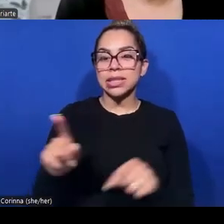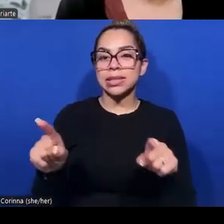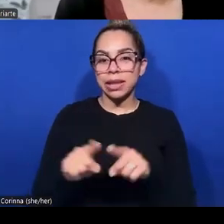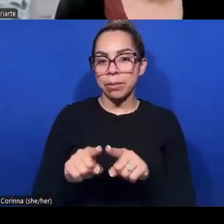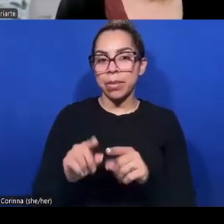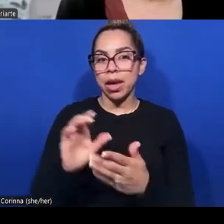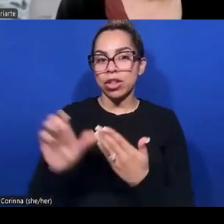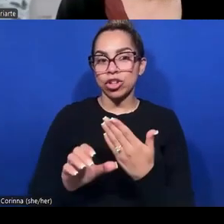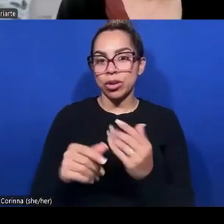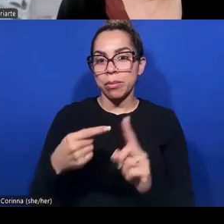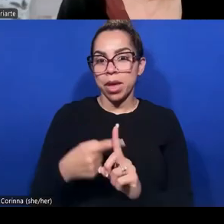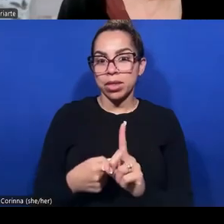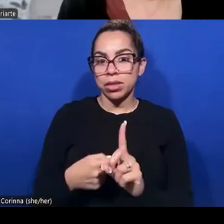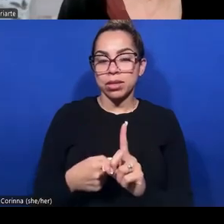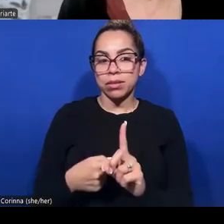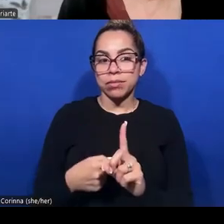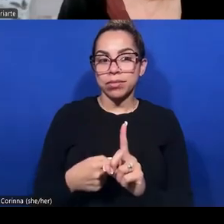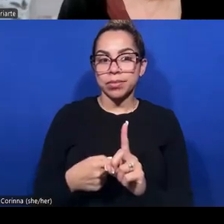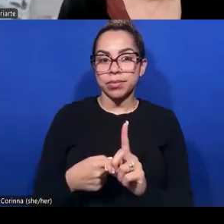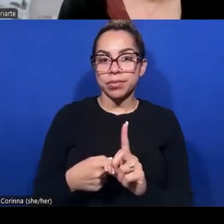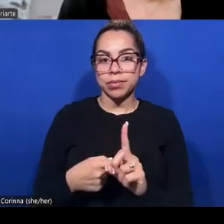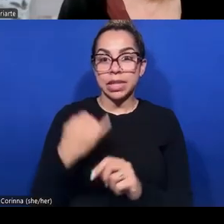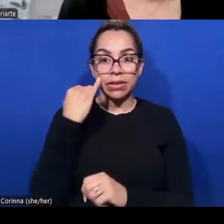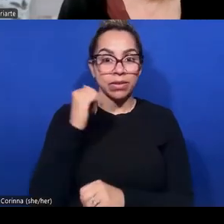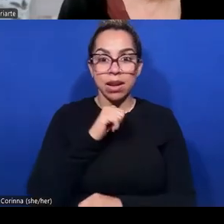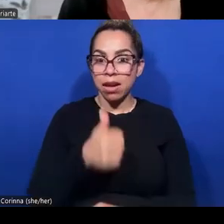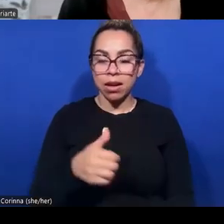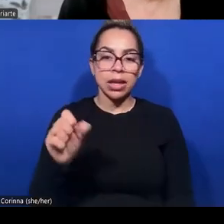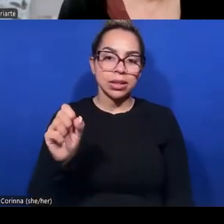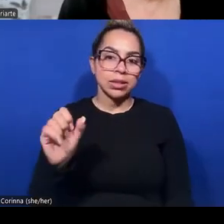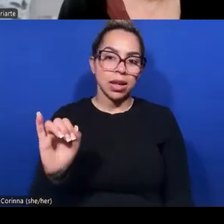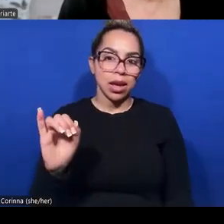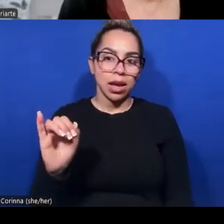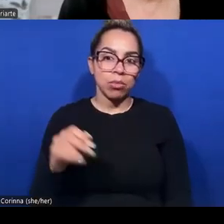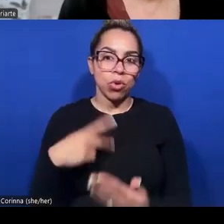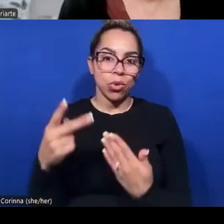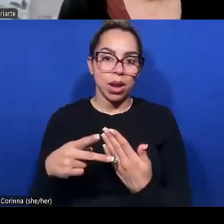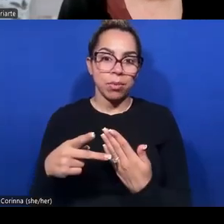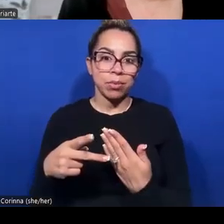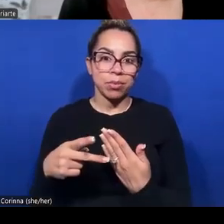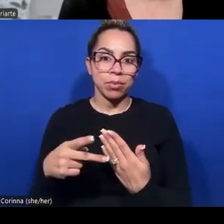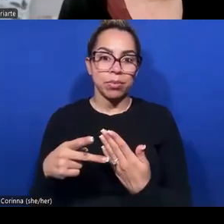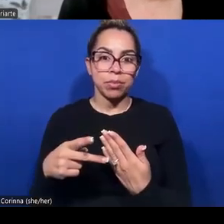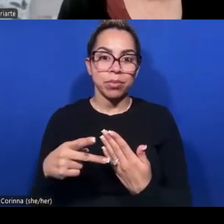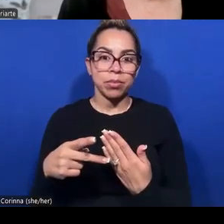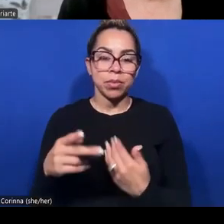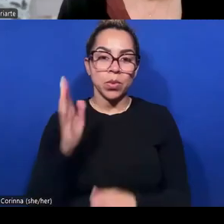Otherwise, the SSI program is going to treat it as,